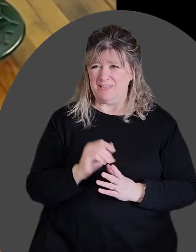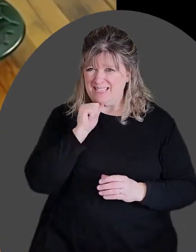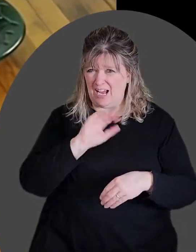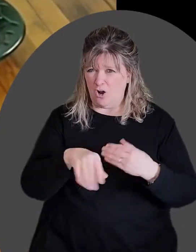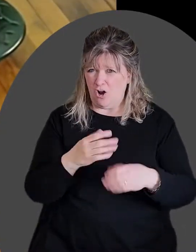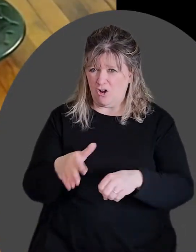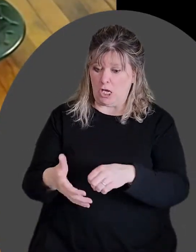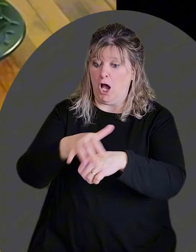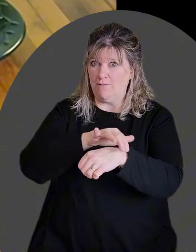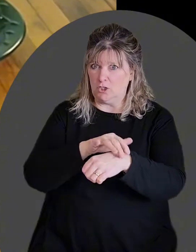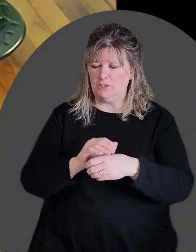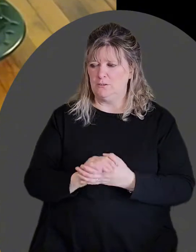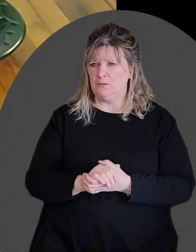I'm just going to add the whole quart